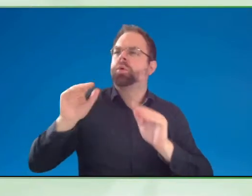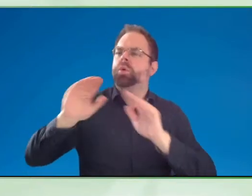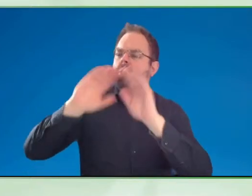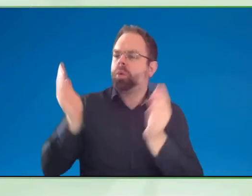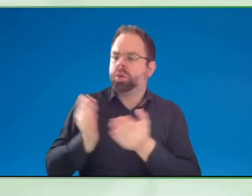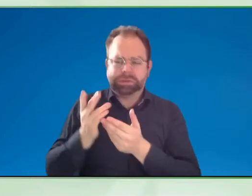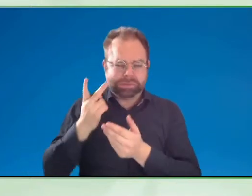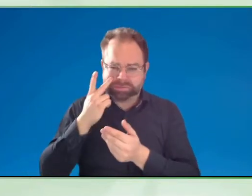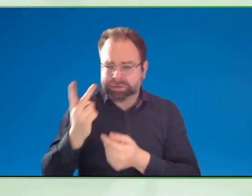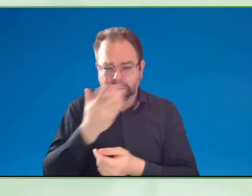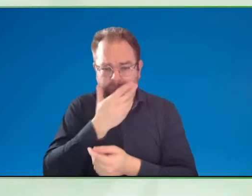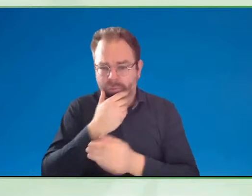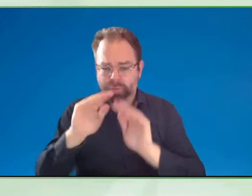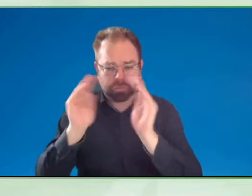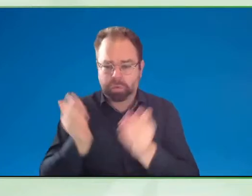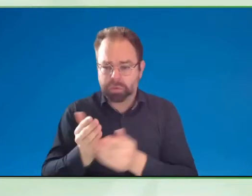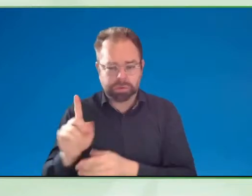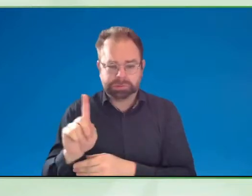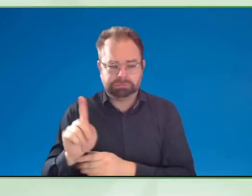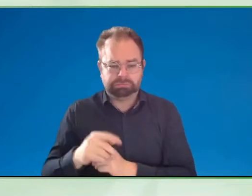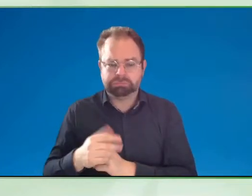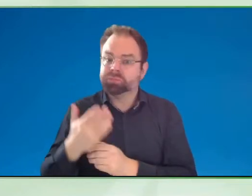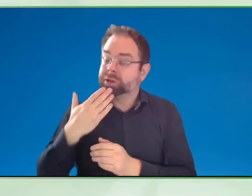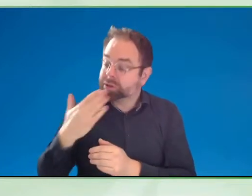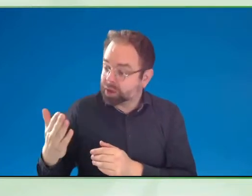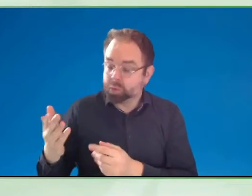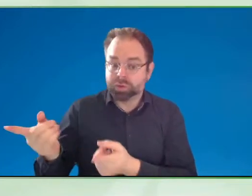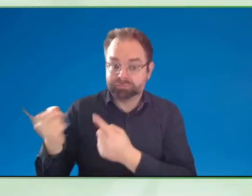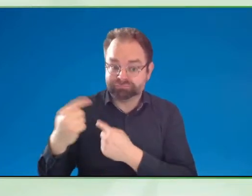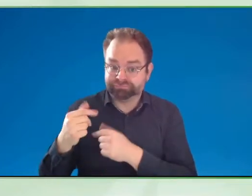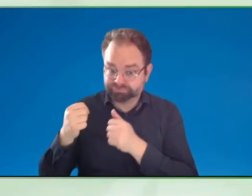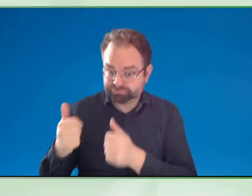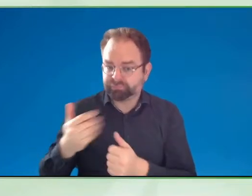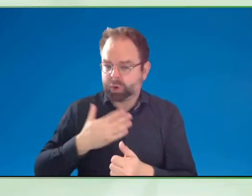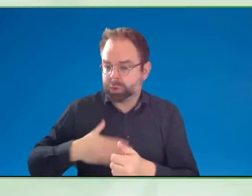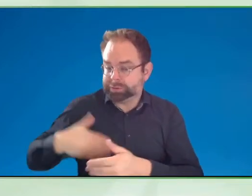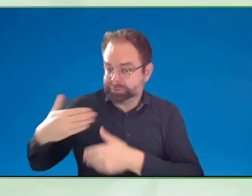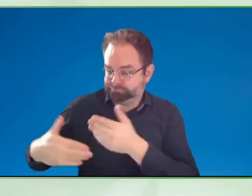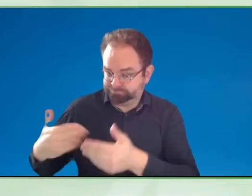from civil society and really kind of doughnut organisations.